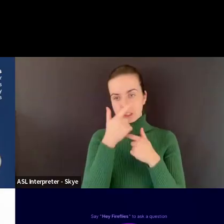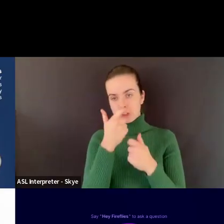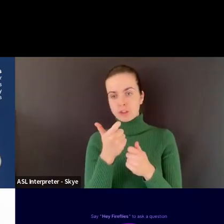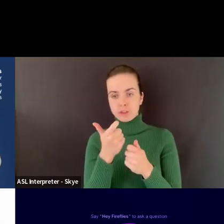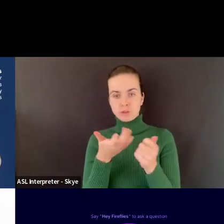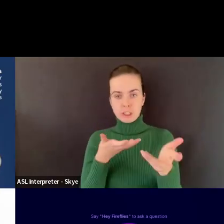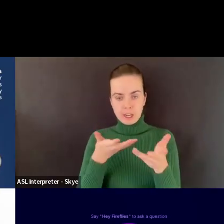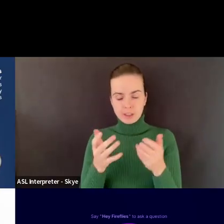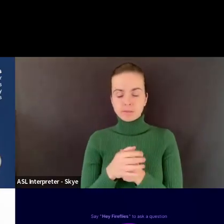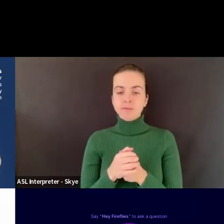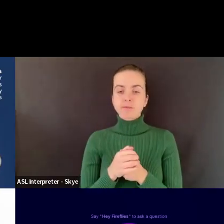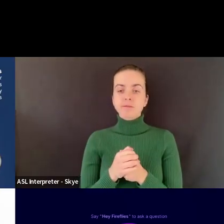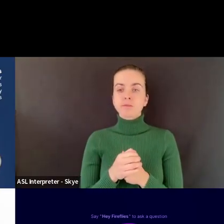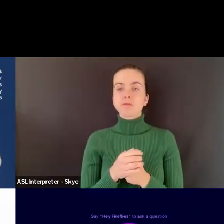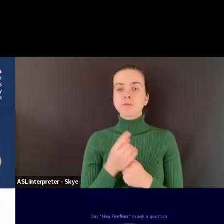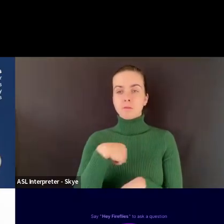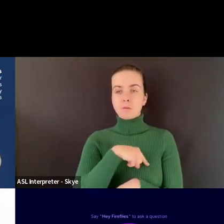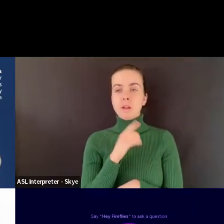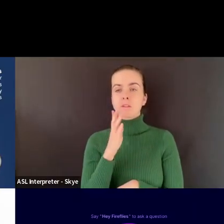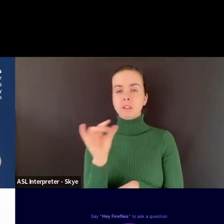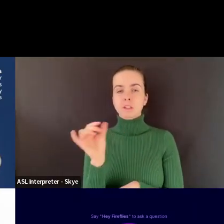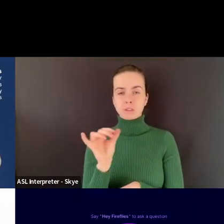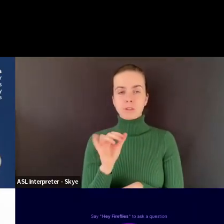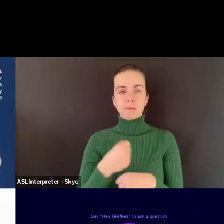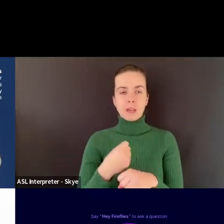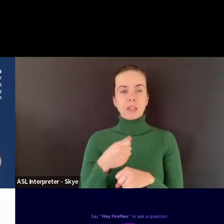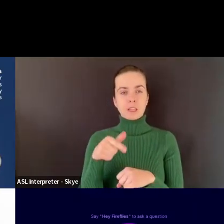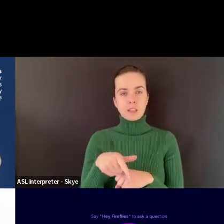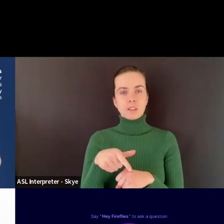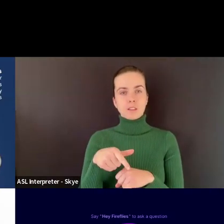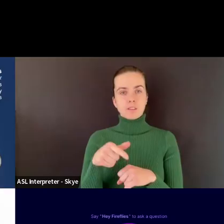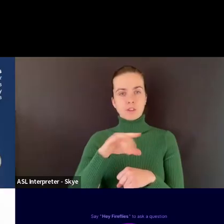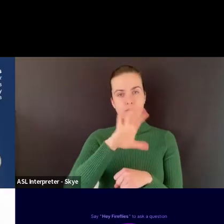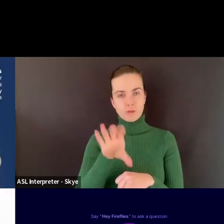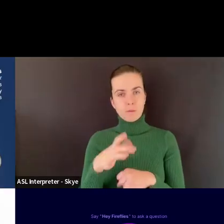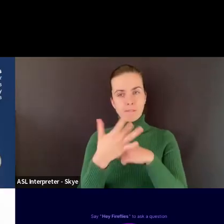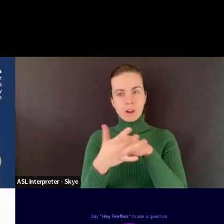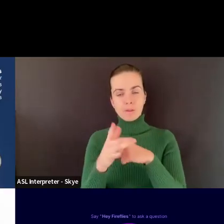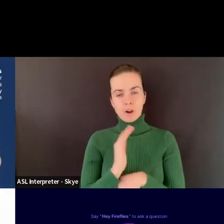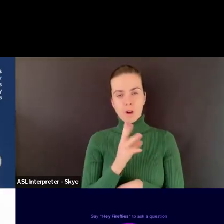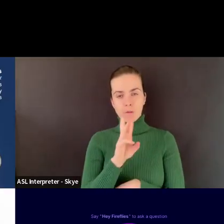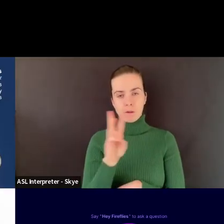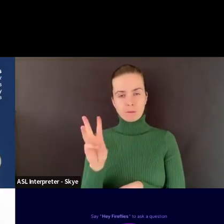And we will also be making the recording of this webinar available through our website, and I think